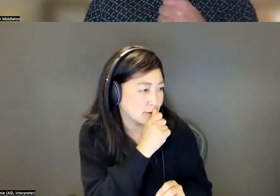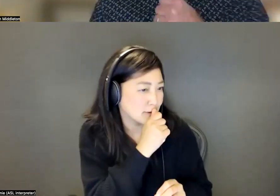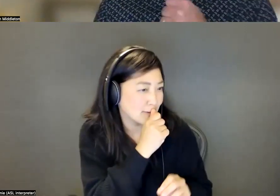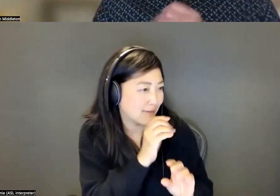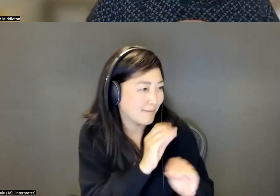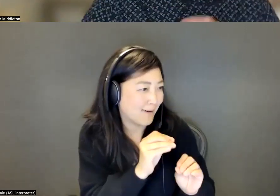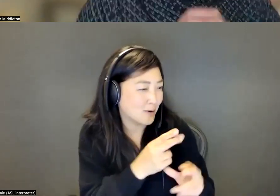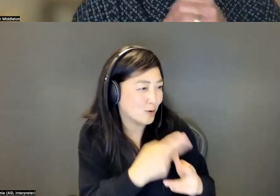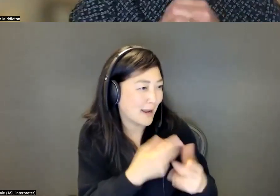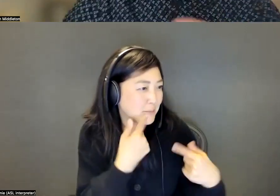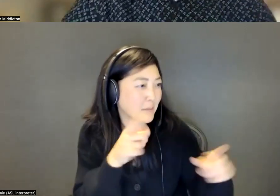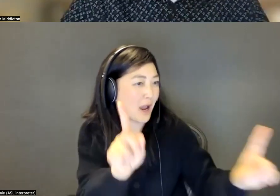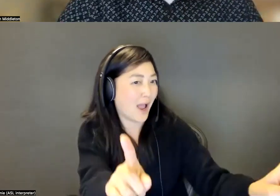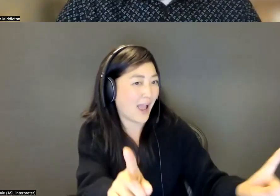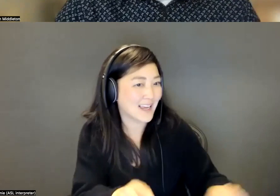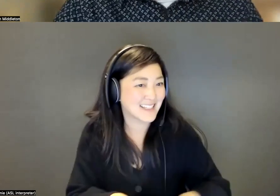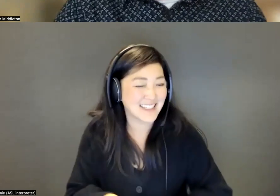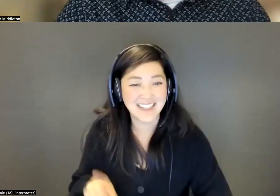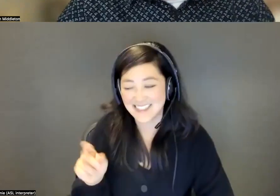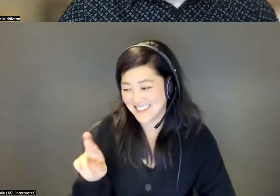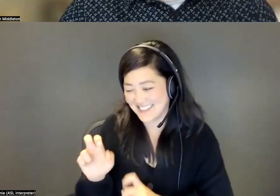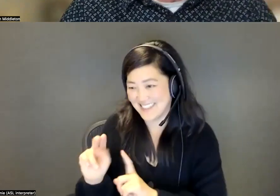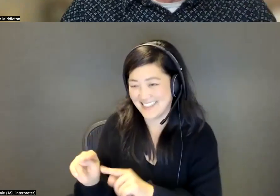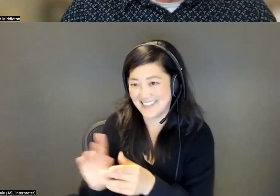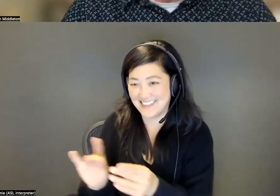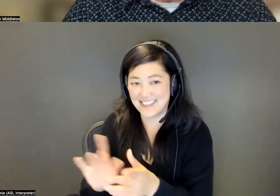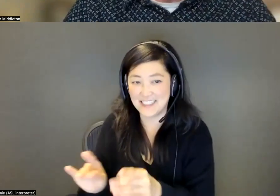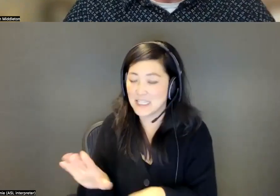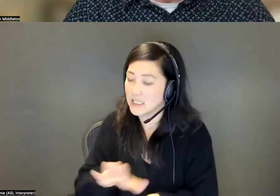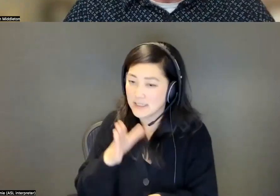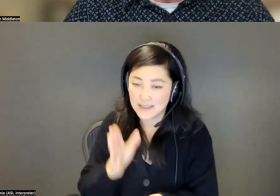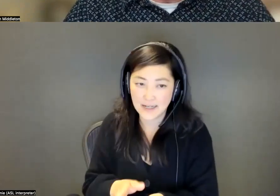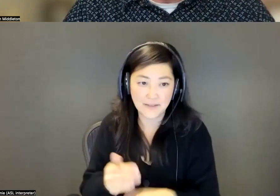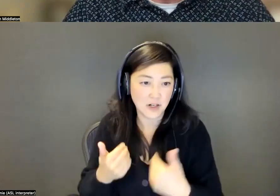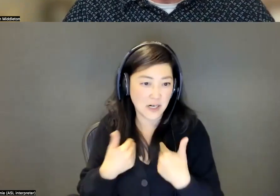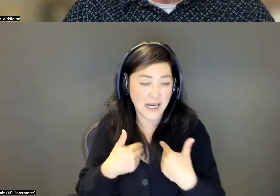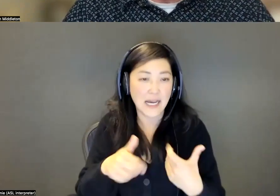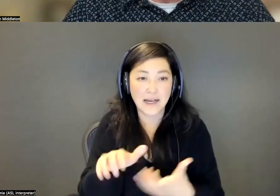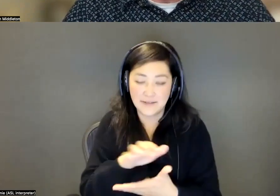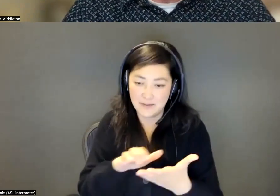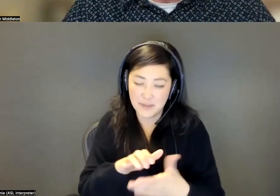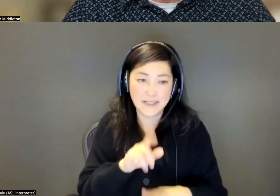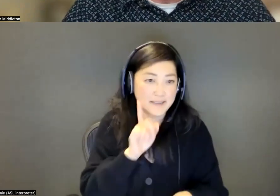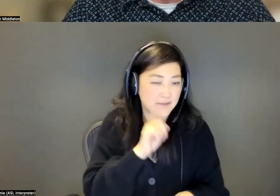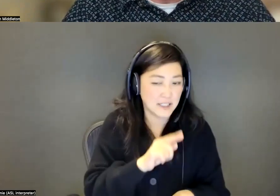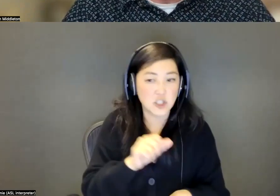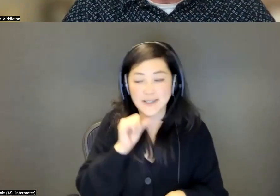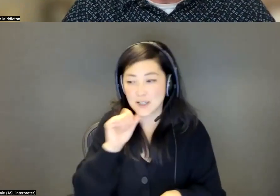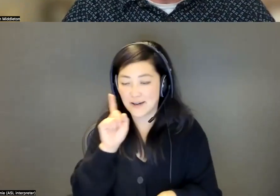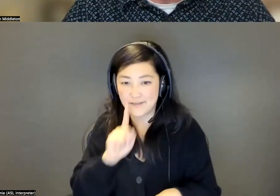Kieron: You should never put a non-fiction title into a fiction category and vice versa.